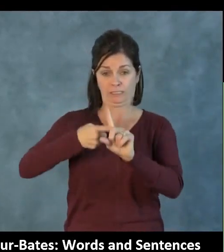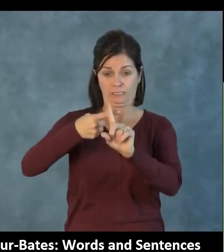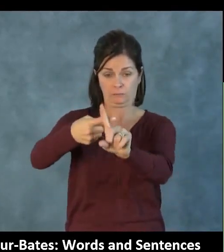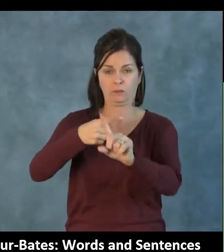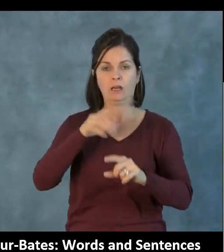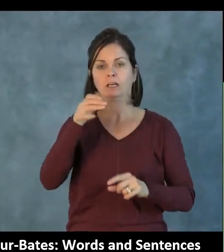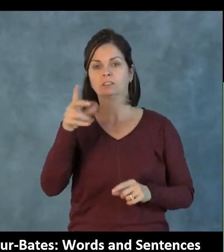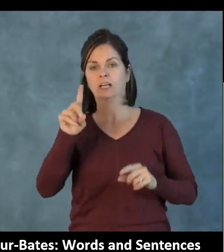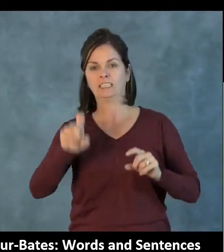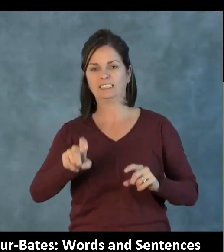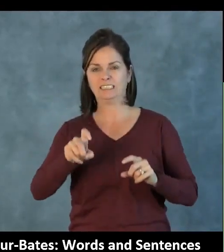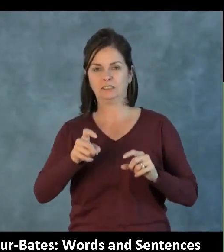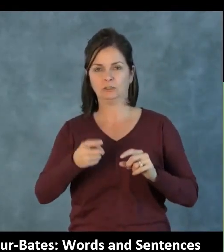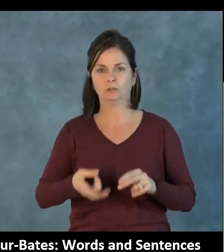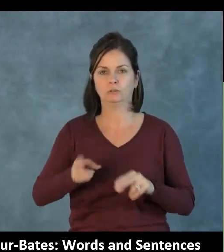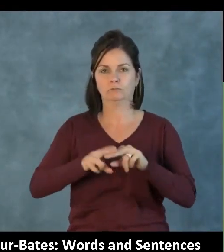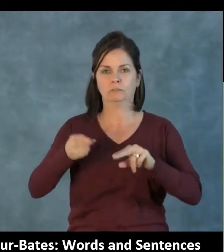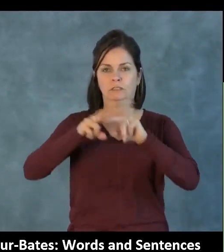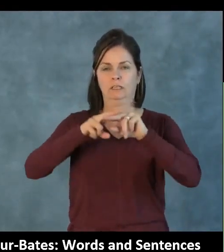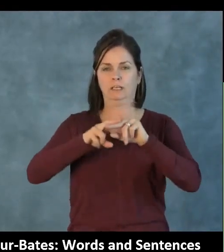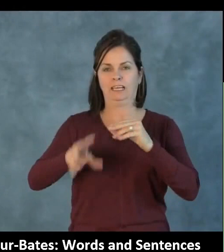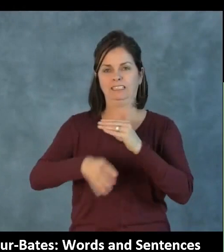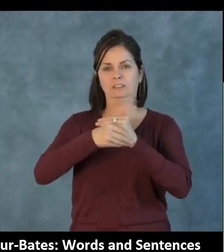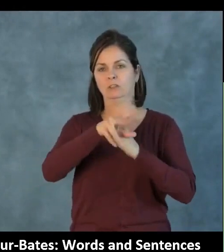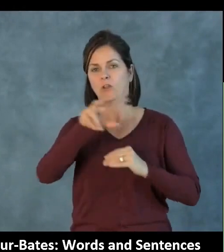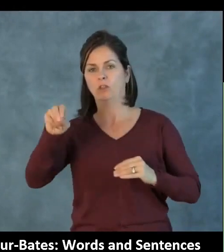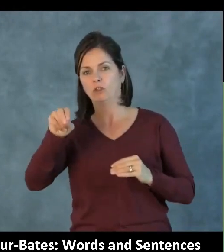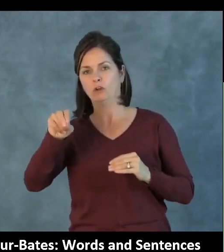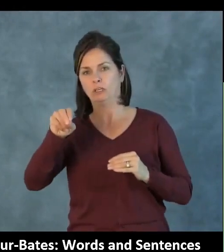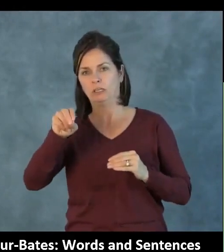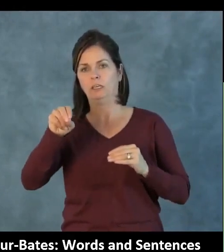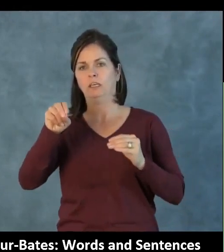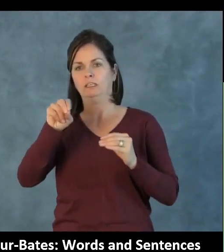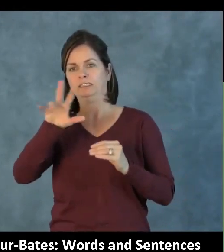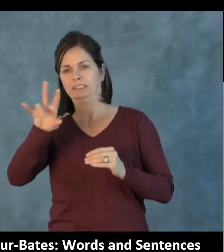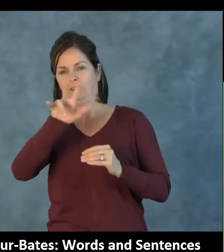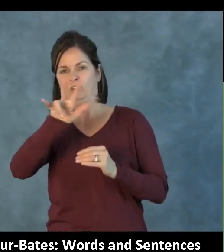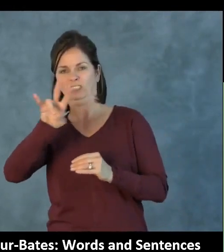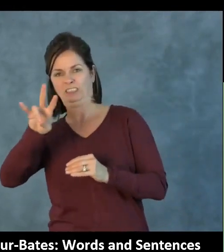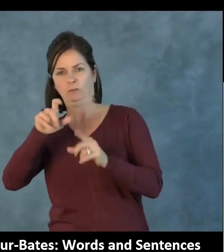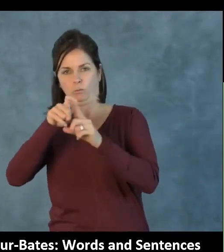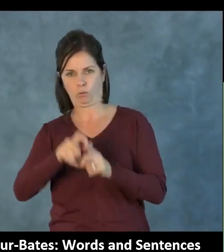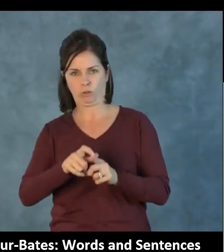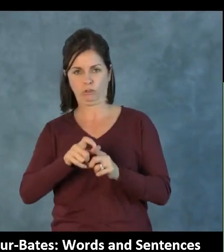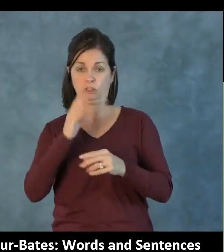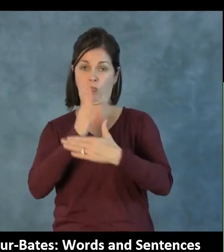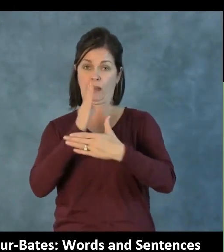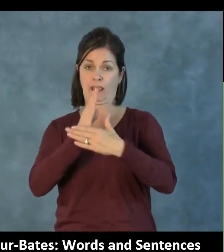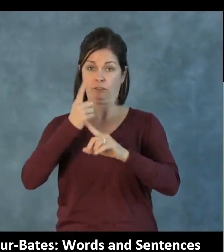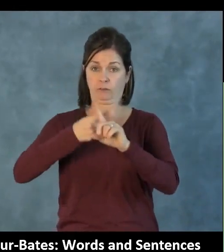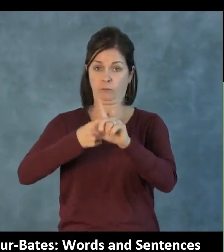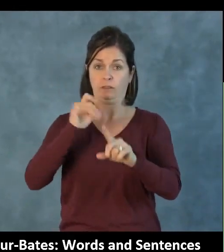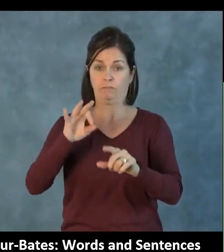an additional 37 words per month on average to stay on track.